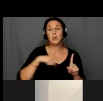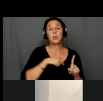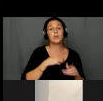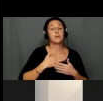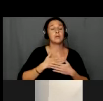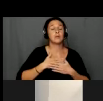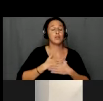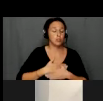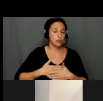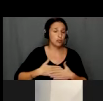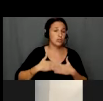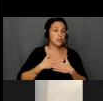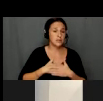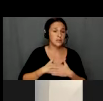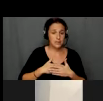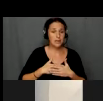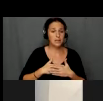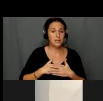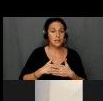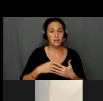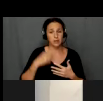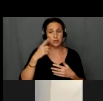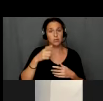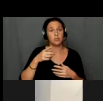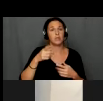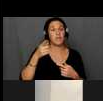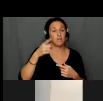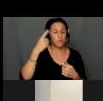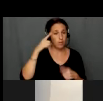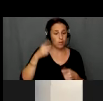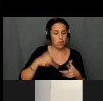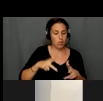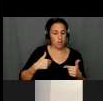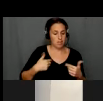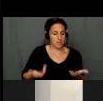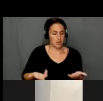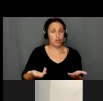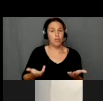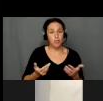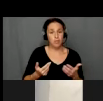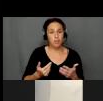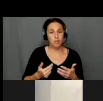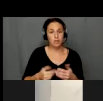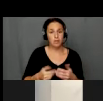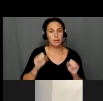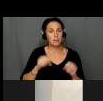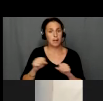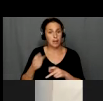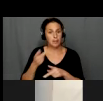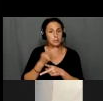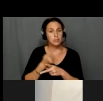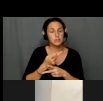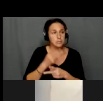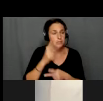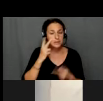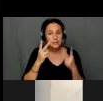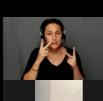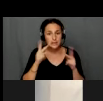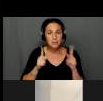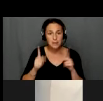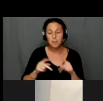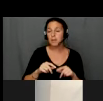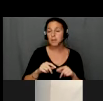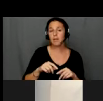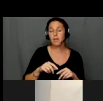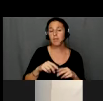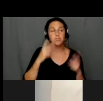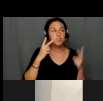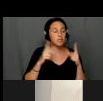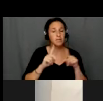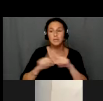for letting me be here and being able to see people from different places,